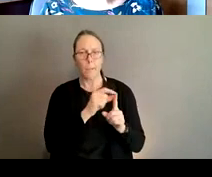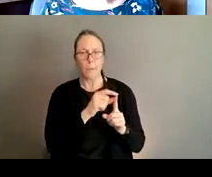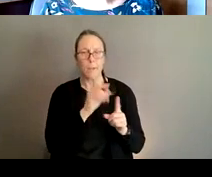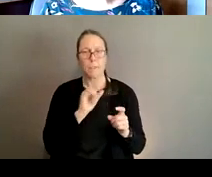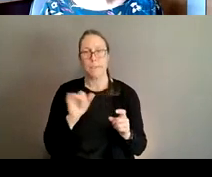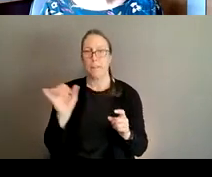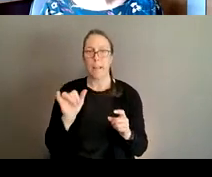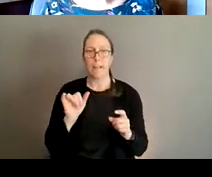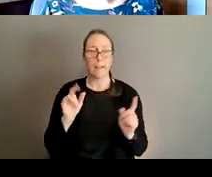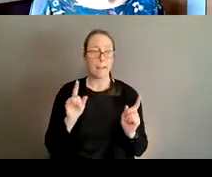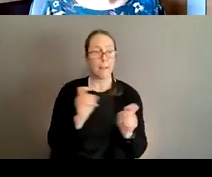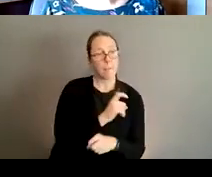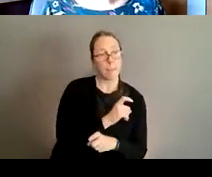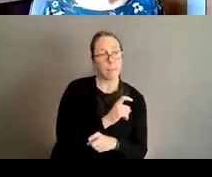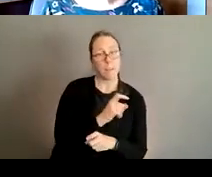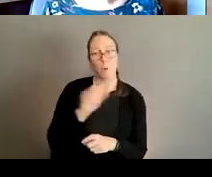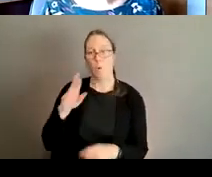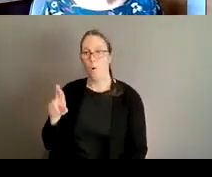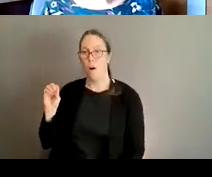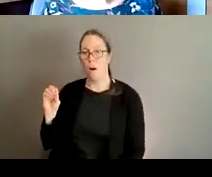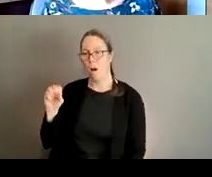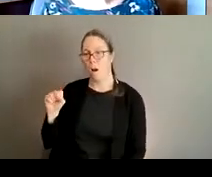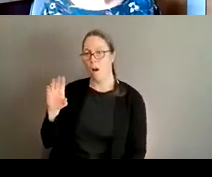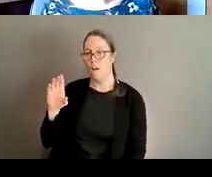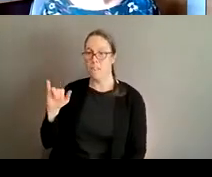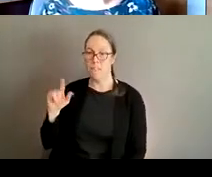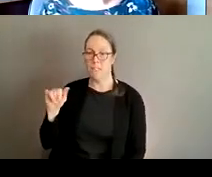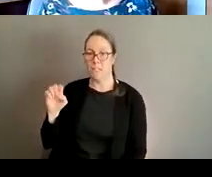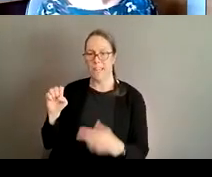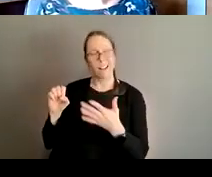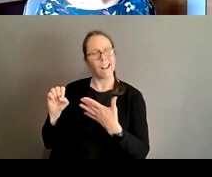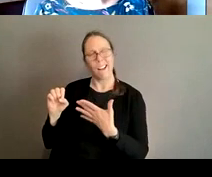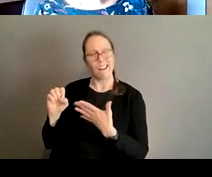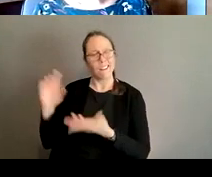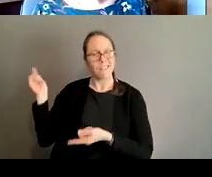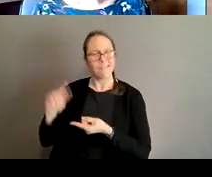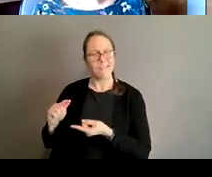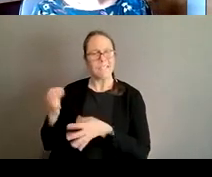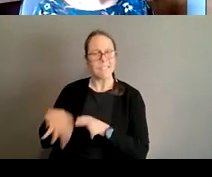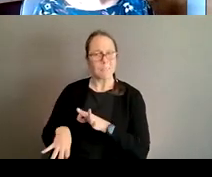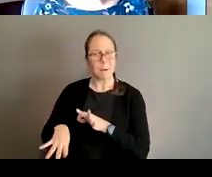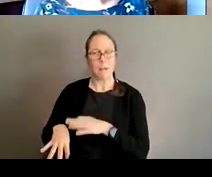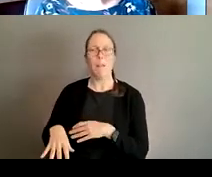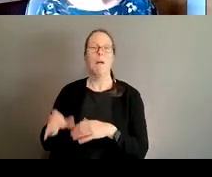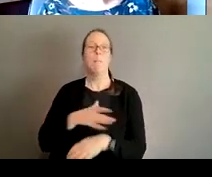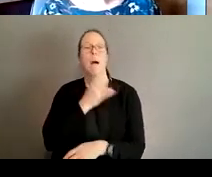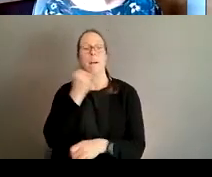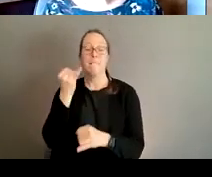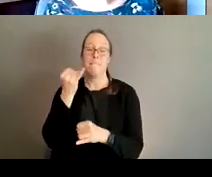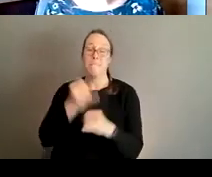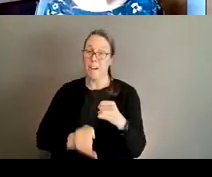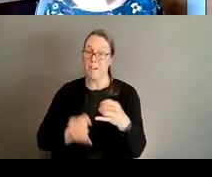word like "oscillate." Keep things -- going to my final bullet this particular slide.